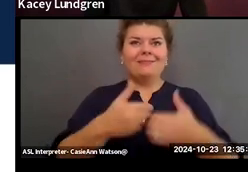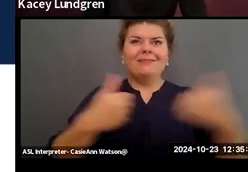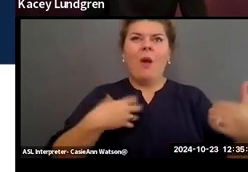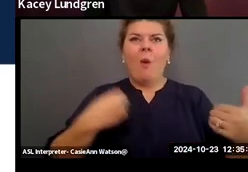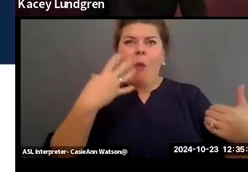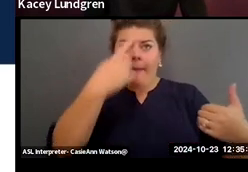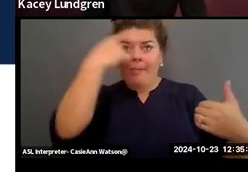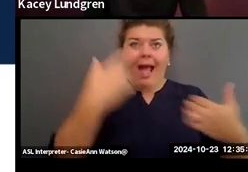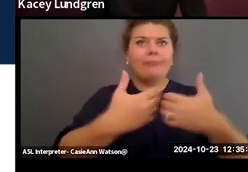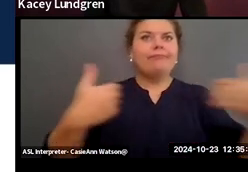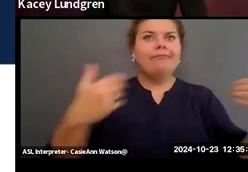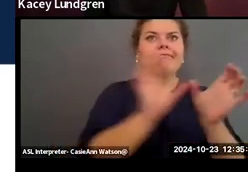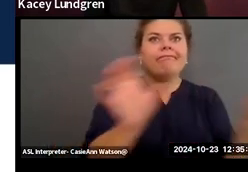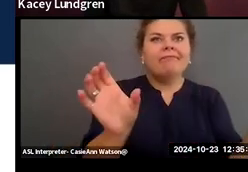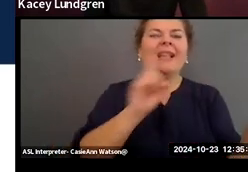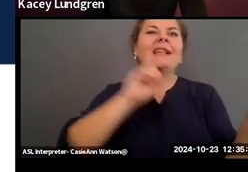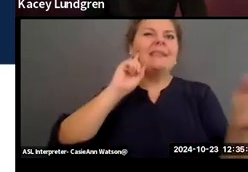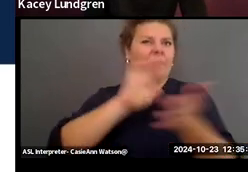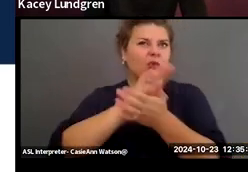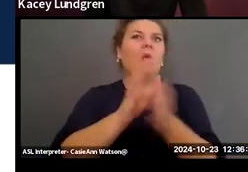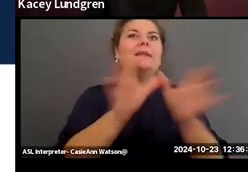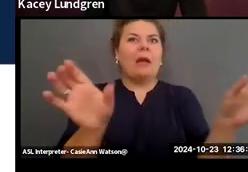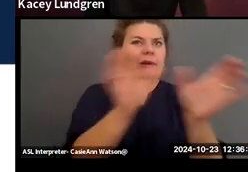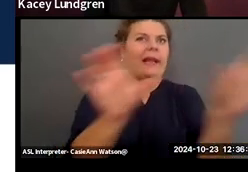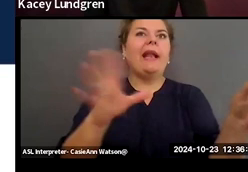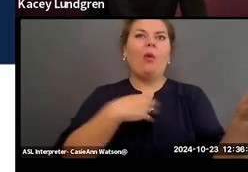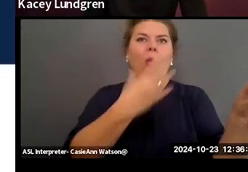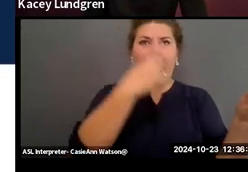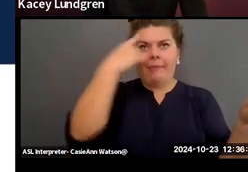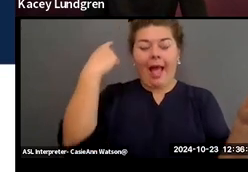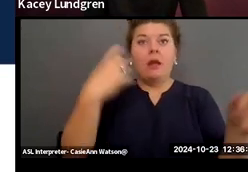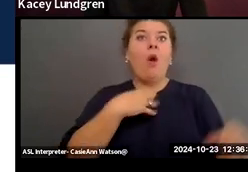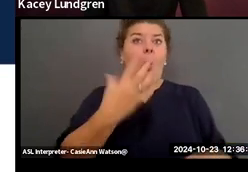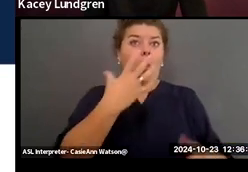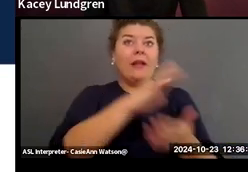so too were schools for the deaf segregated. White schools for the deaf were prioritized.